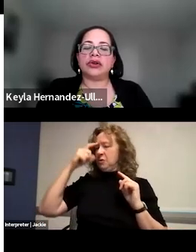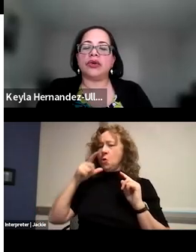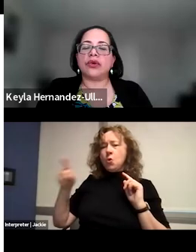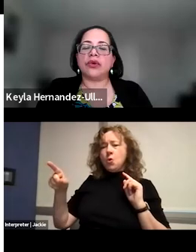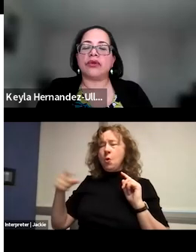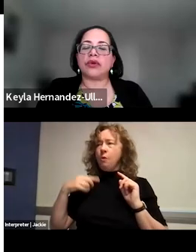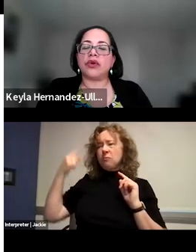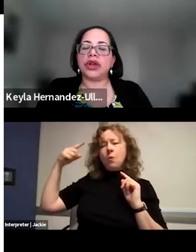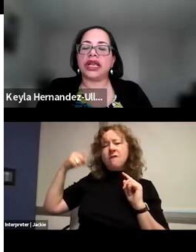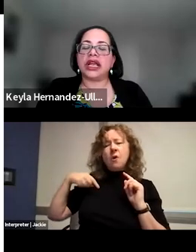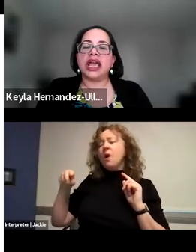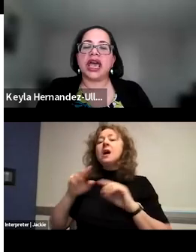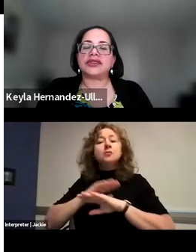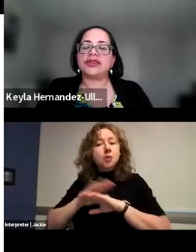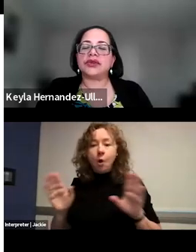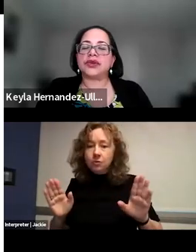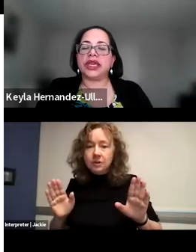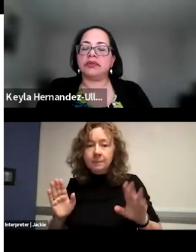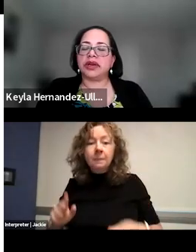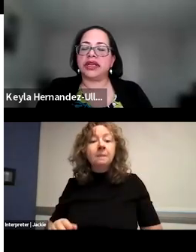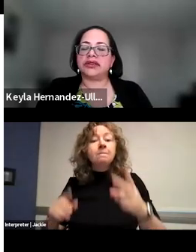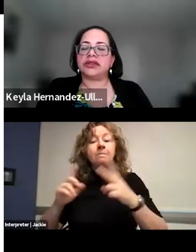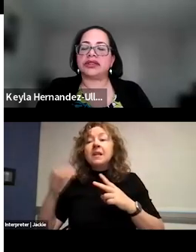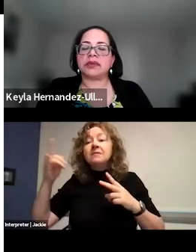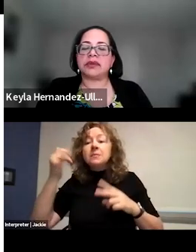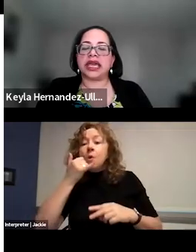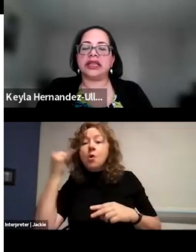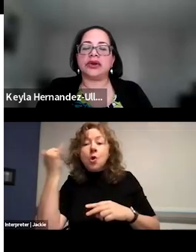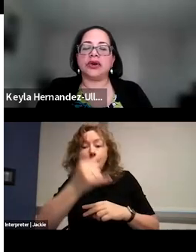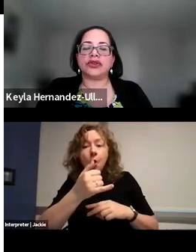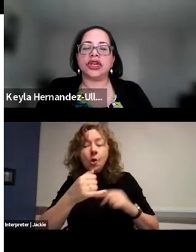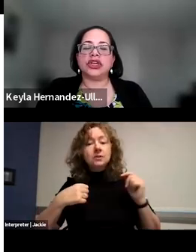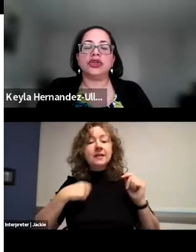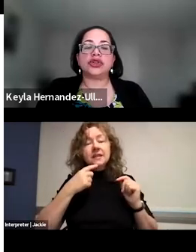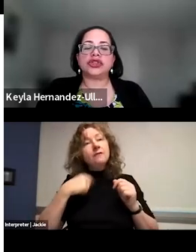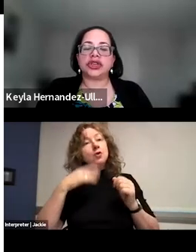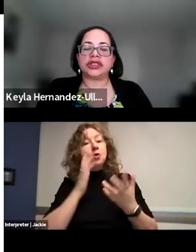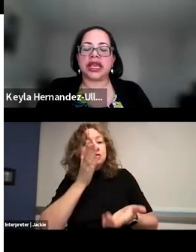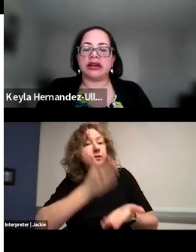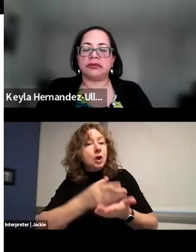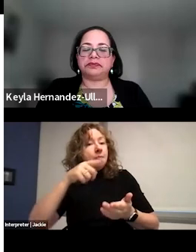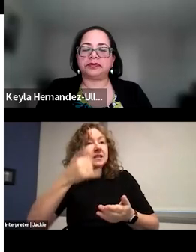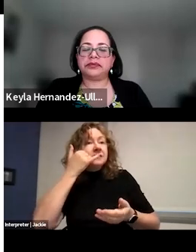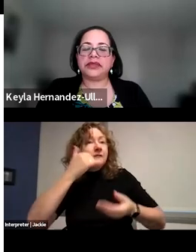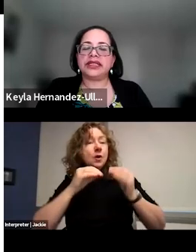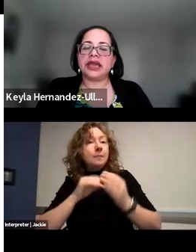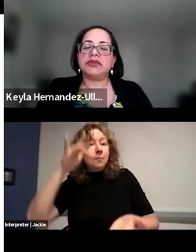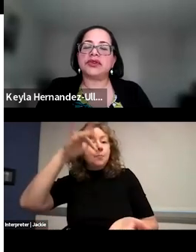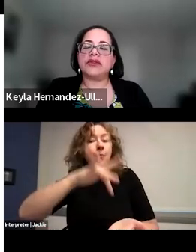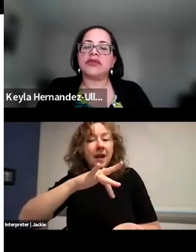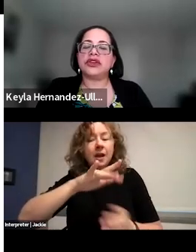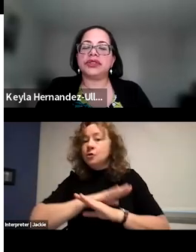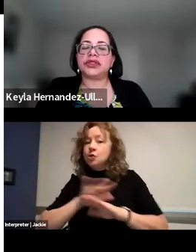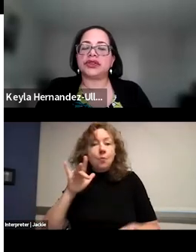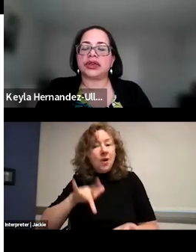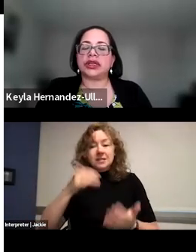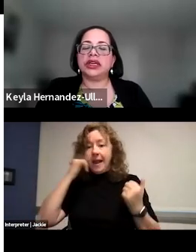Keyla Hernandez-Ulloa: if you answer the phone and the caller or a recording asks you to hit a button to stop getting the calls. You should just hang up.